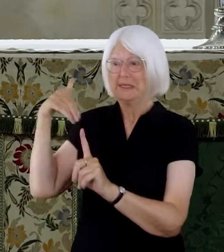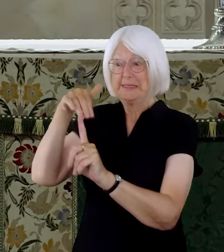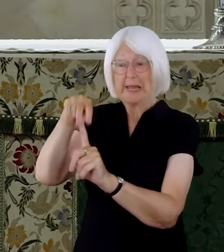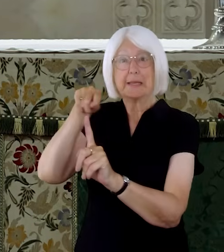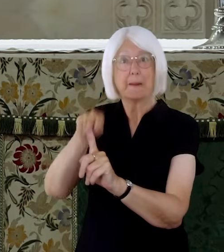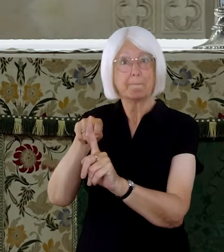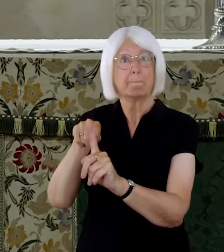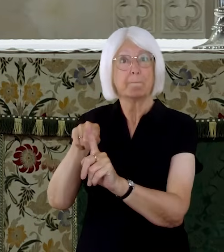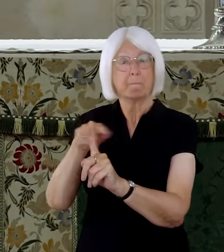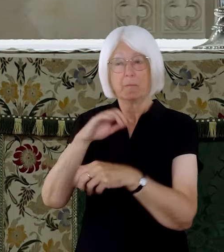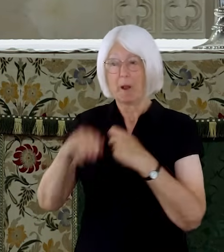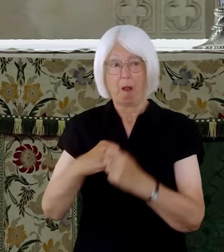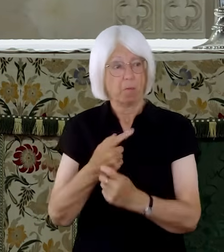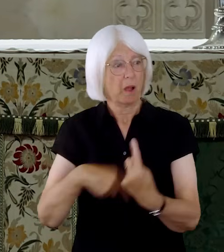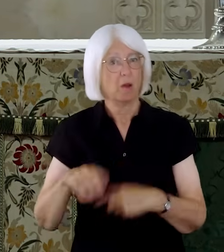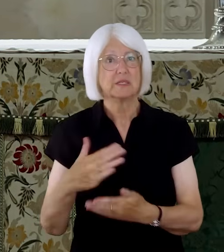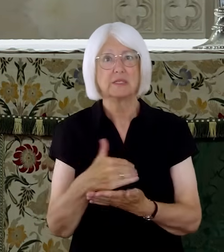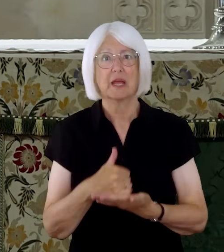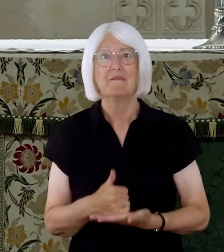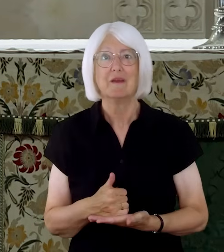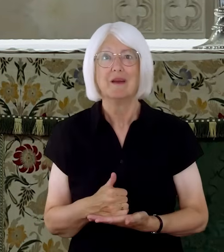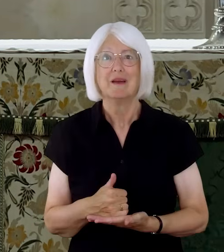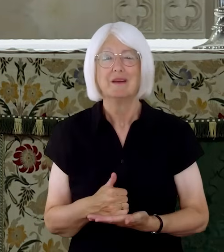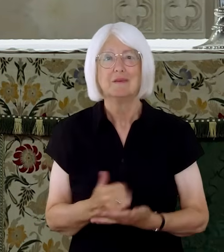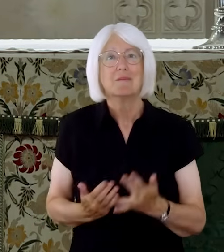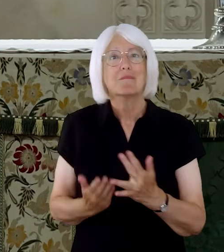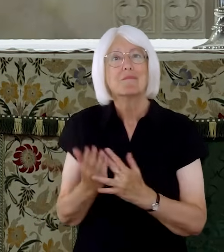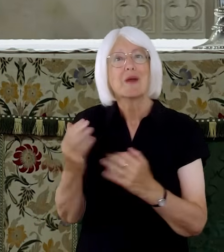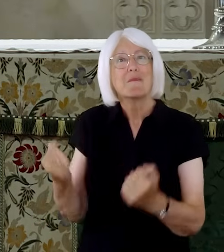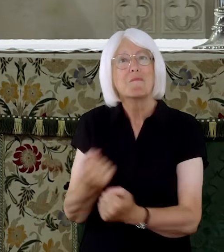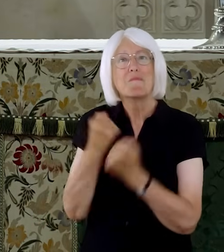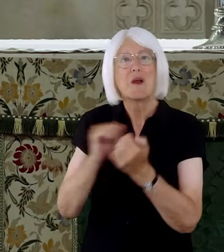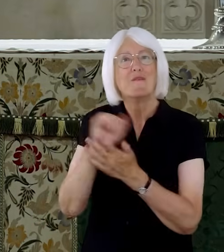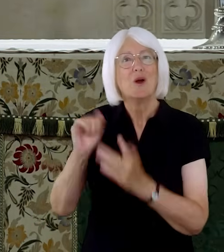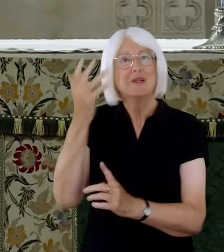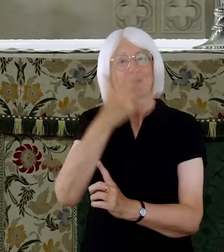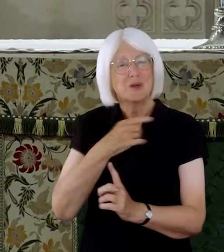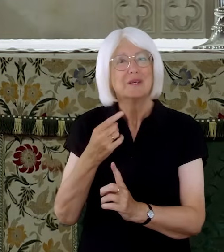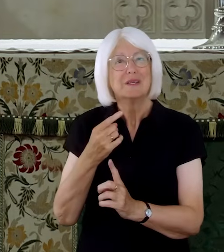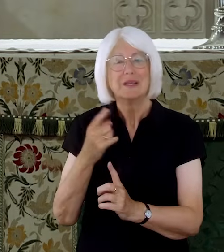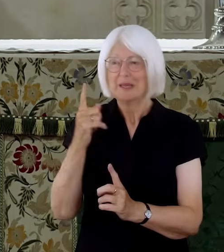by you in your great goodness to be our Saviour. By the power of the Holy Spirit.